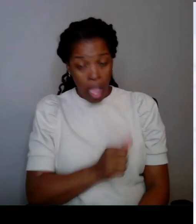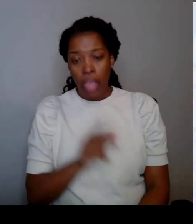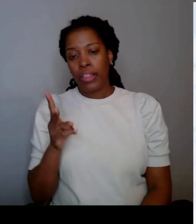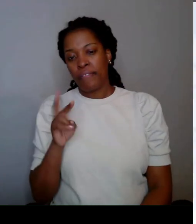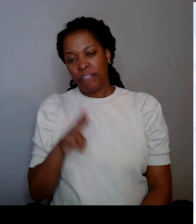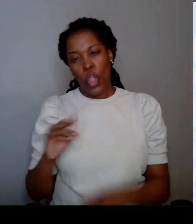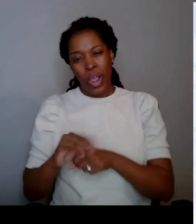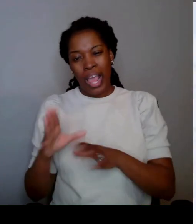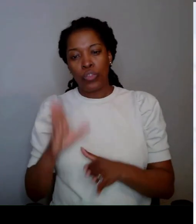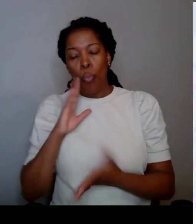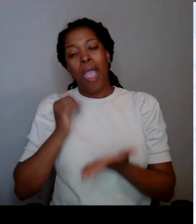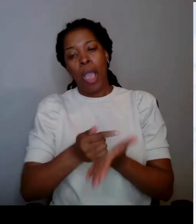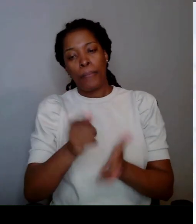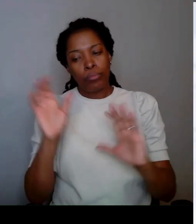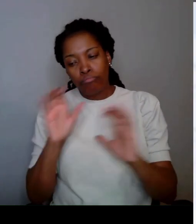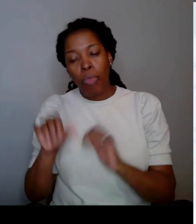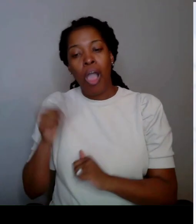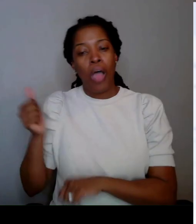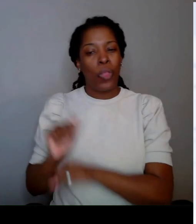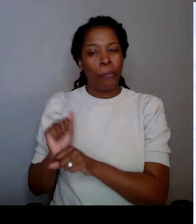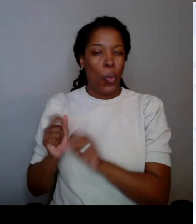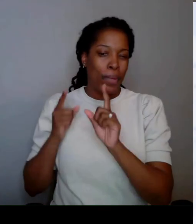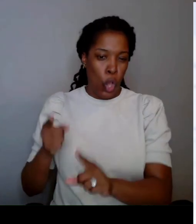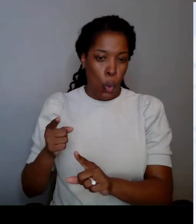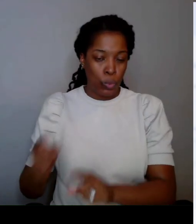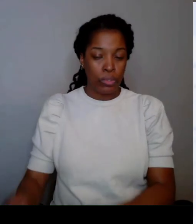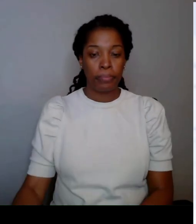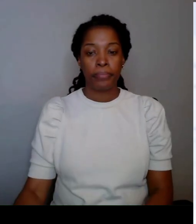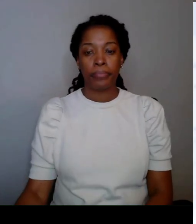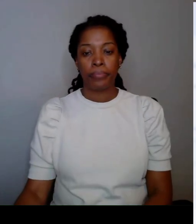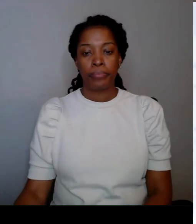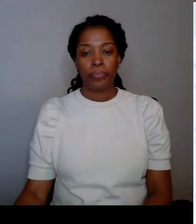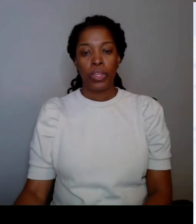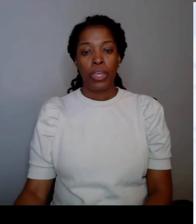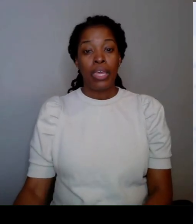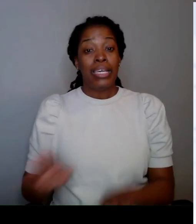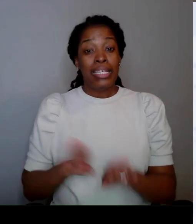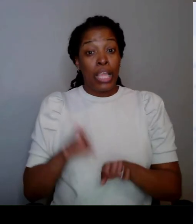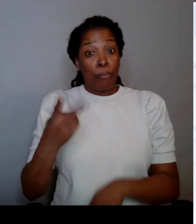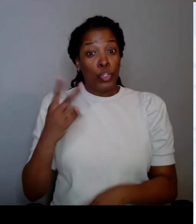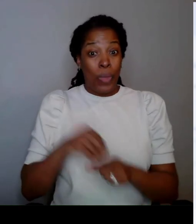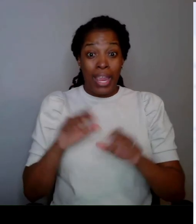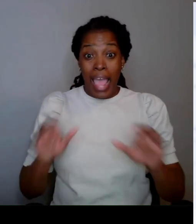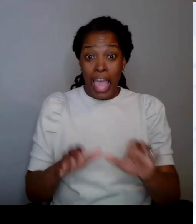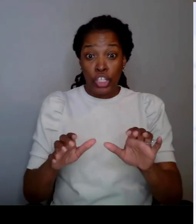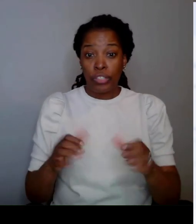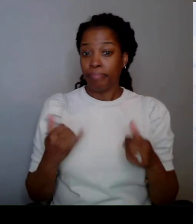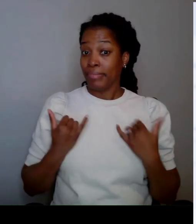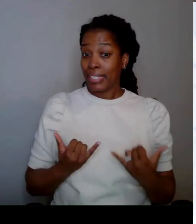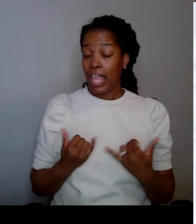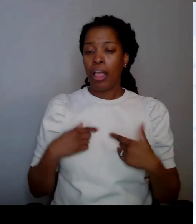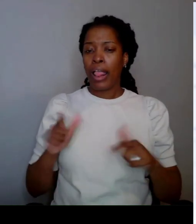Step 2. An action. Now let's explore Step 2, an action through the lens of three different businesses.